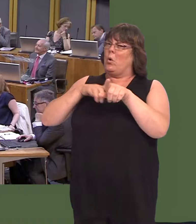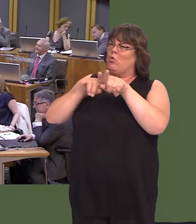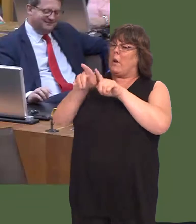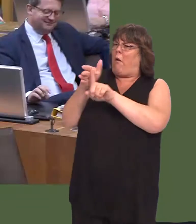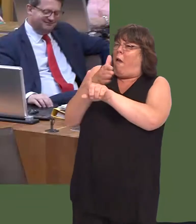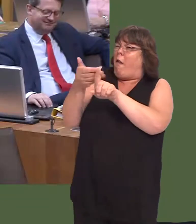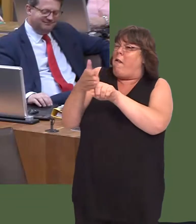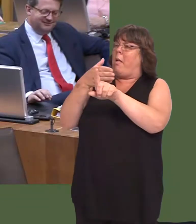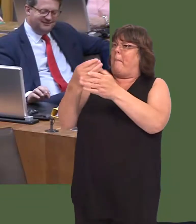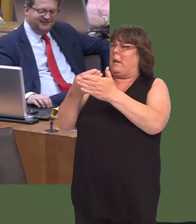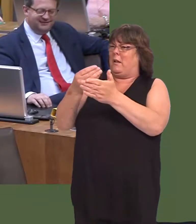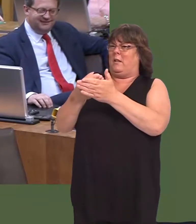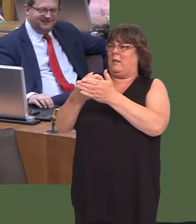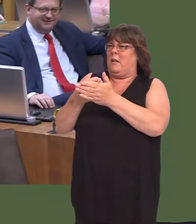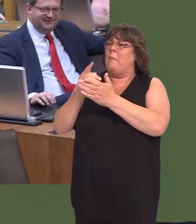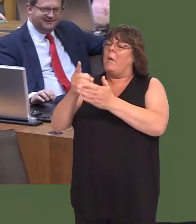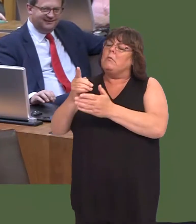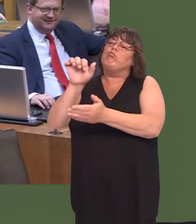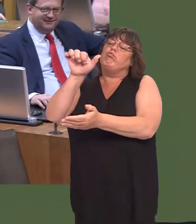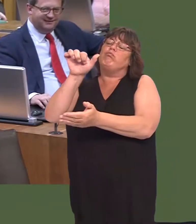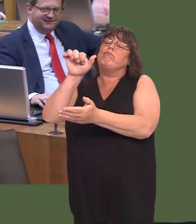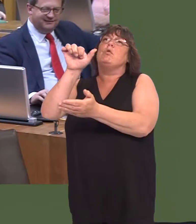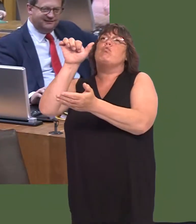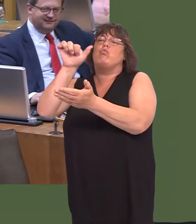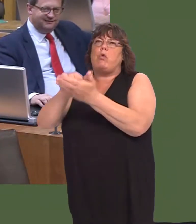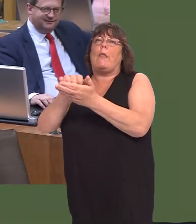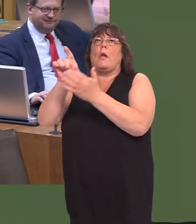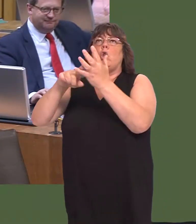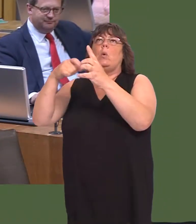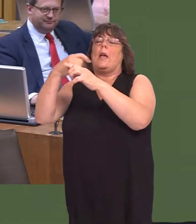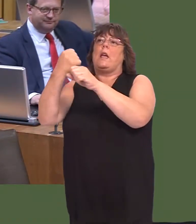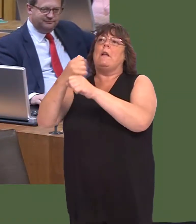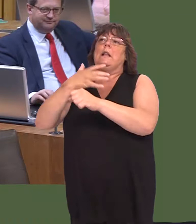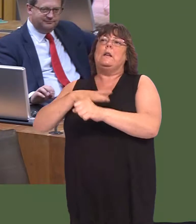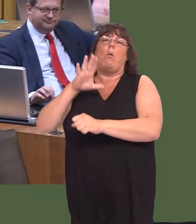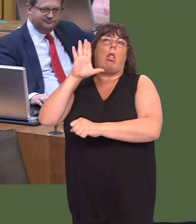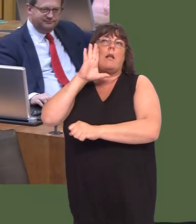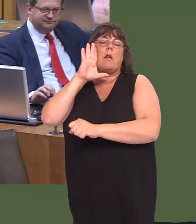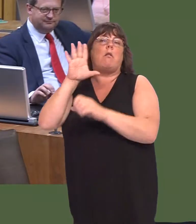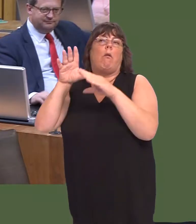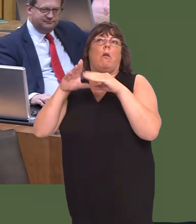it, but it is right to say that the UK Government must listen. It does not have a mandate for the kind of Brexit that it wished.